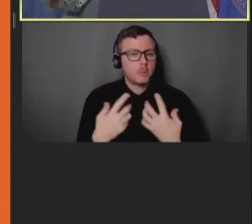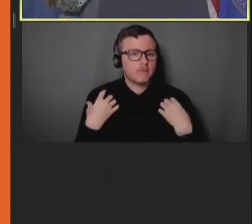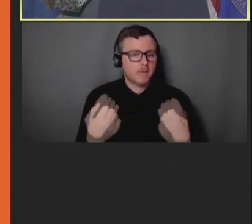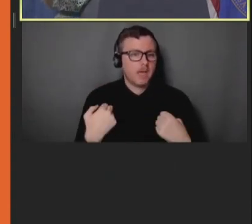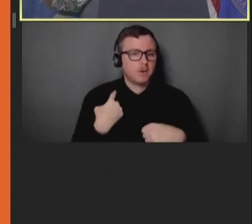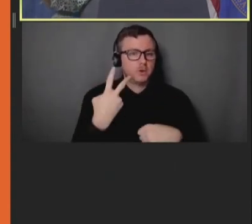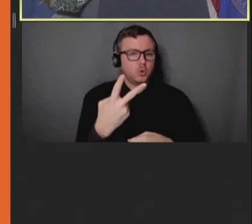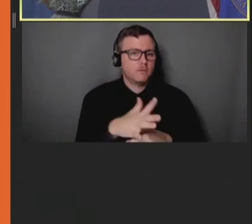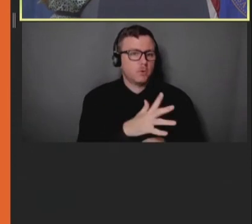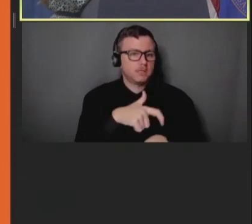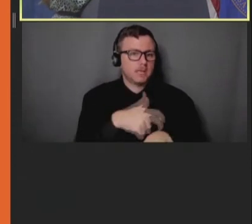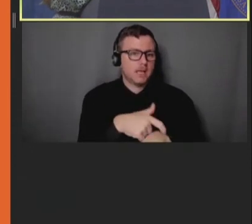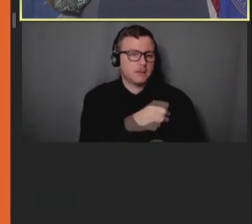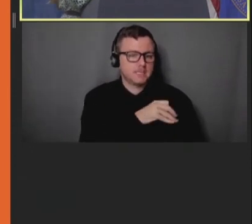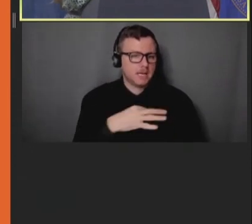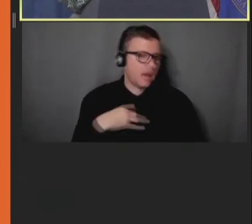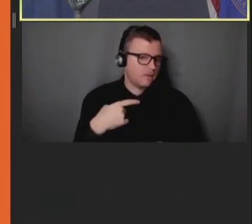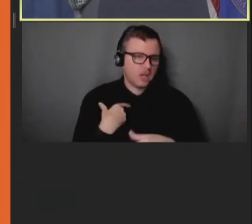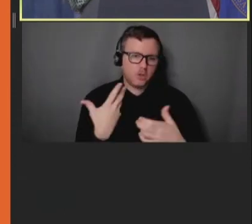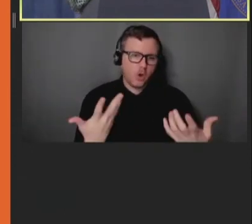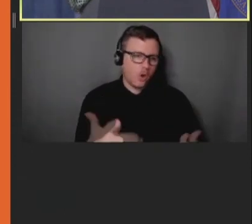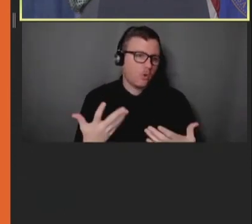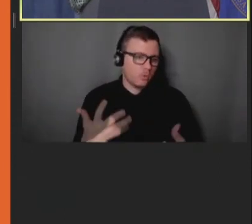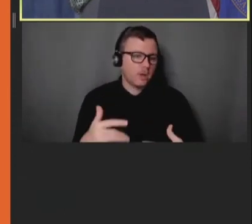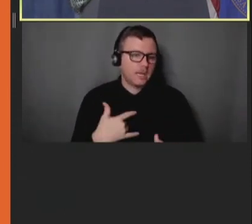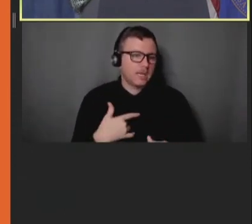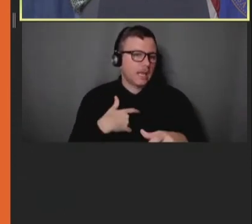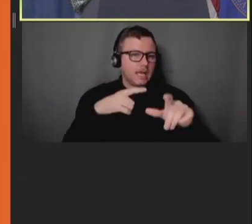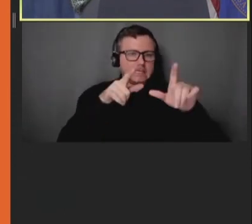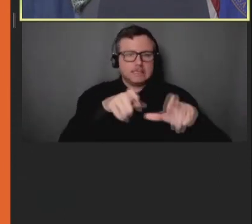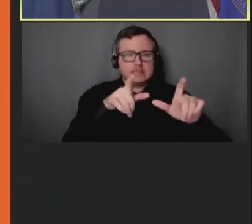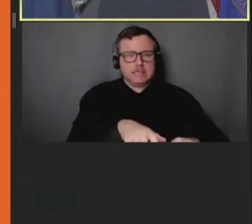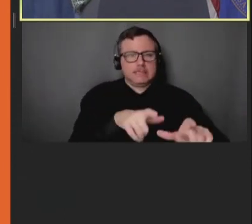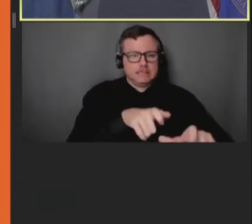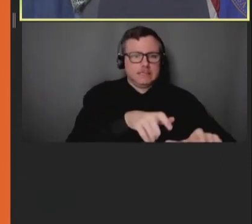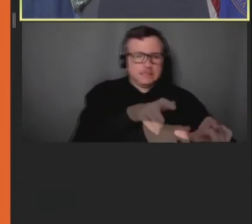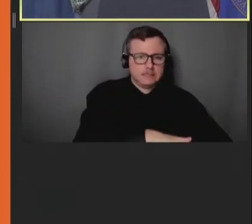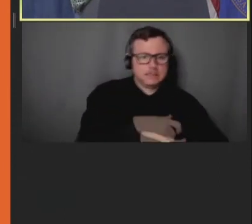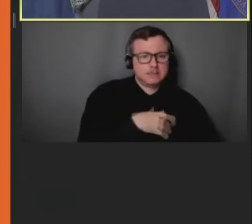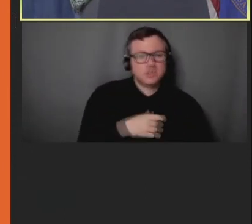and they were fully utilized in testing efforts. They had no capacity to vaccinate patients.